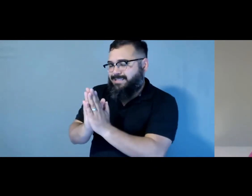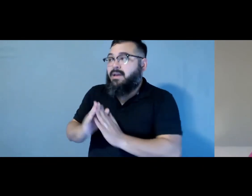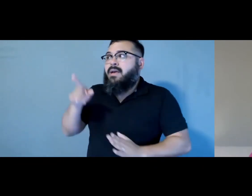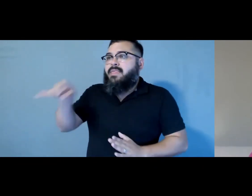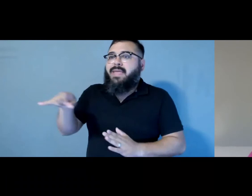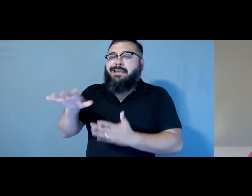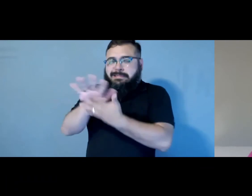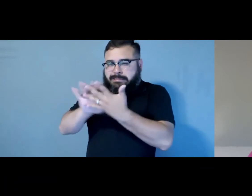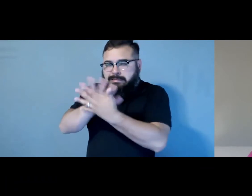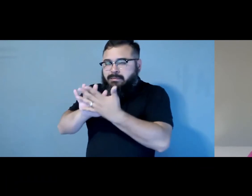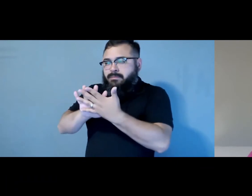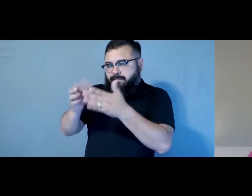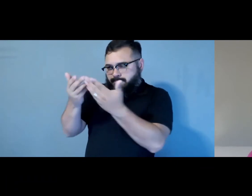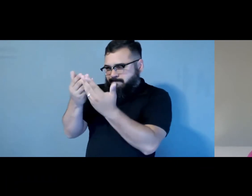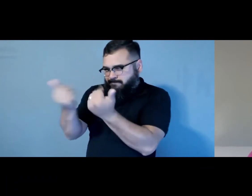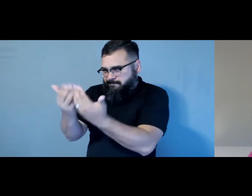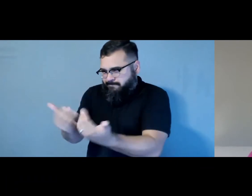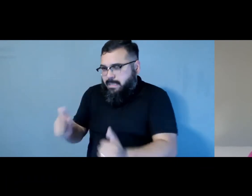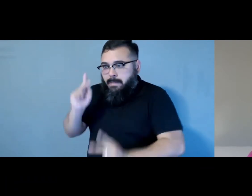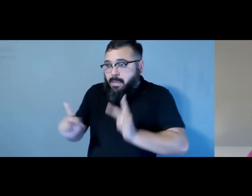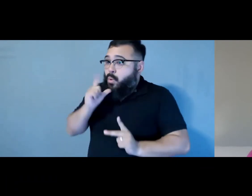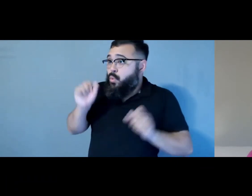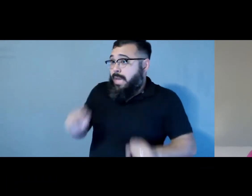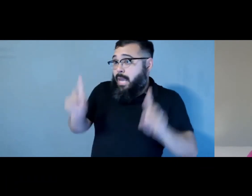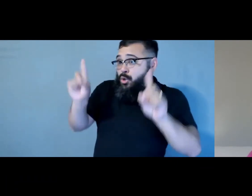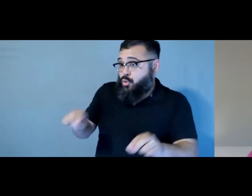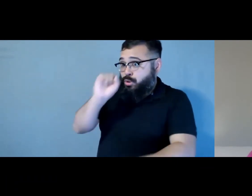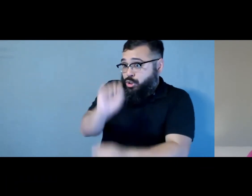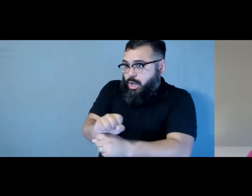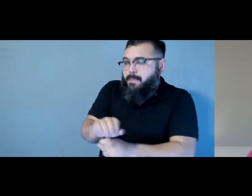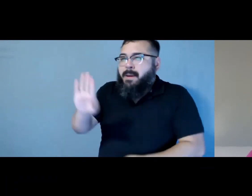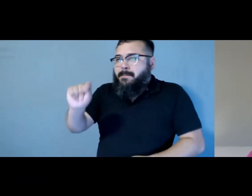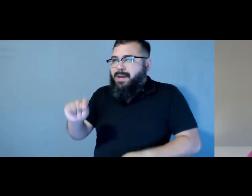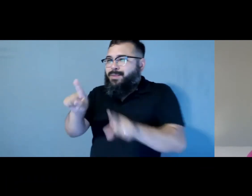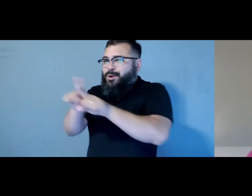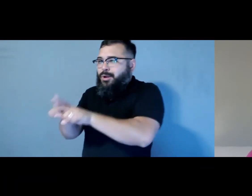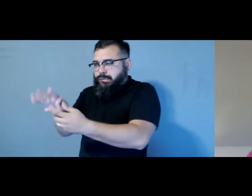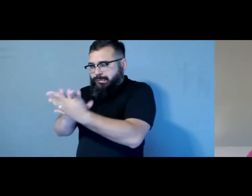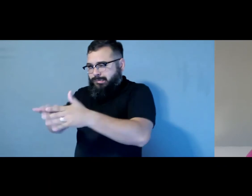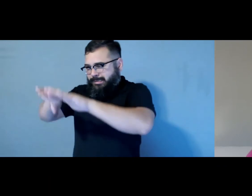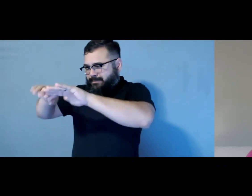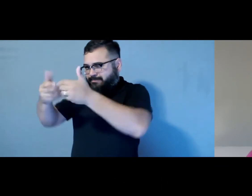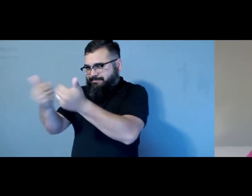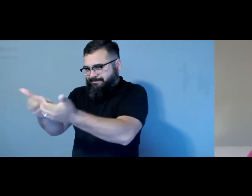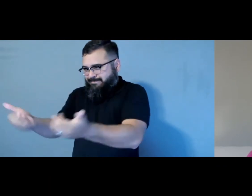that may be qualified for the job and can do the job yet they're screening them out by requiring a driver's license,